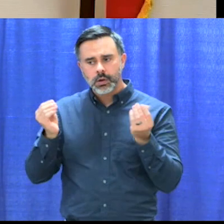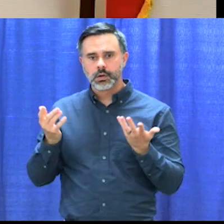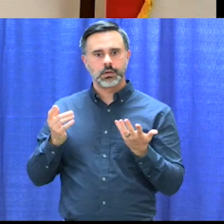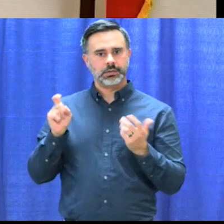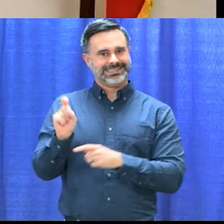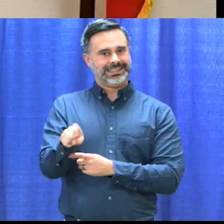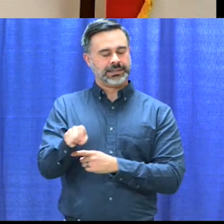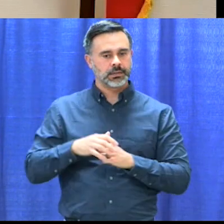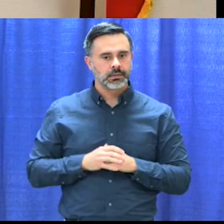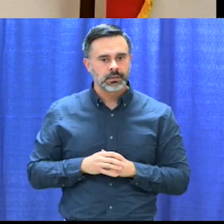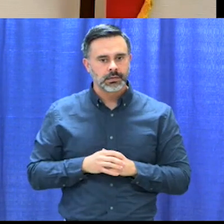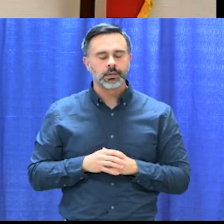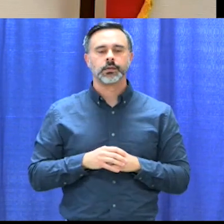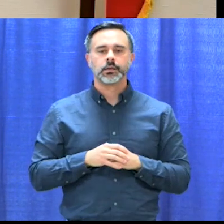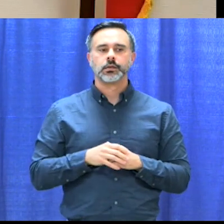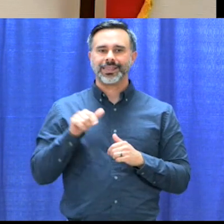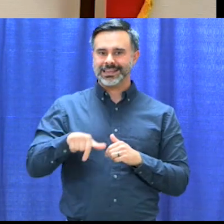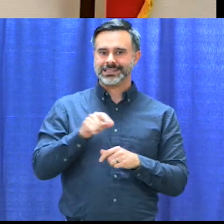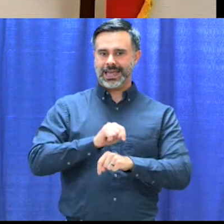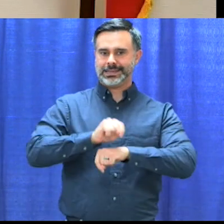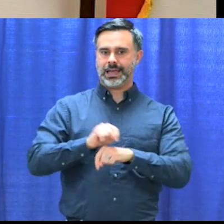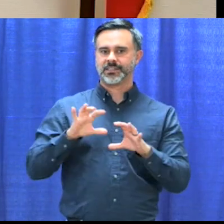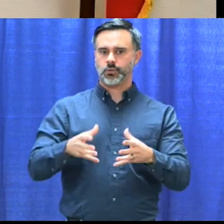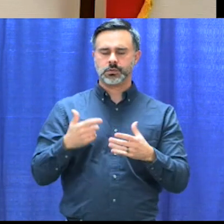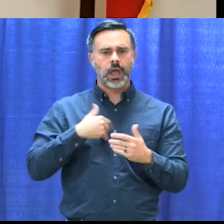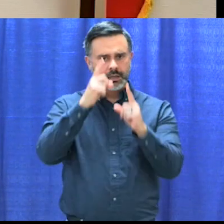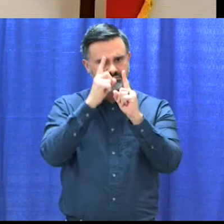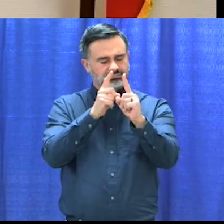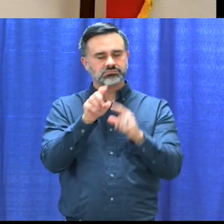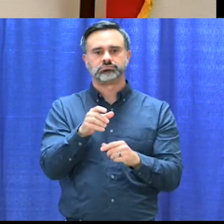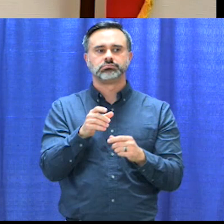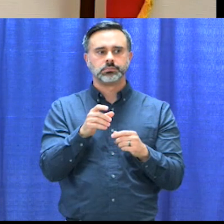This task force has a simple mission to work to close the digital divide.